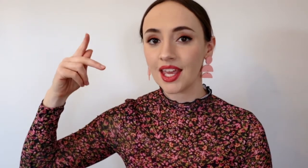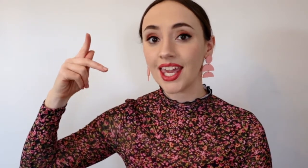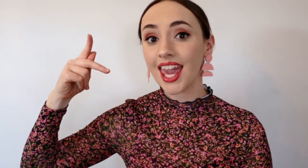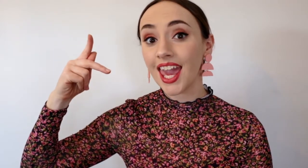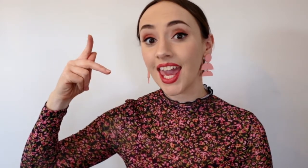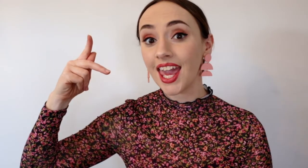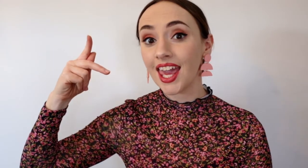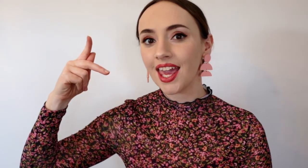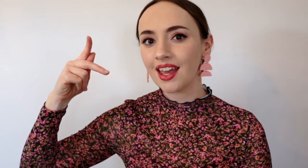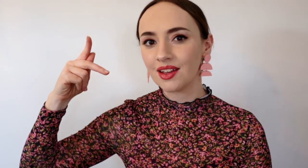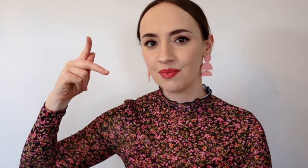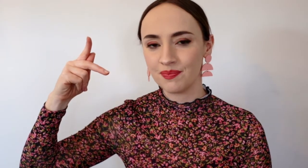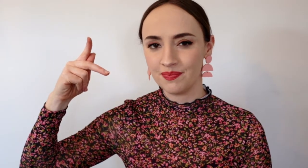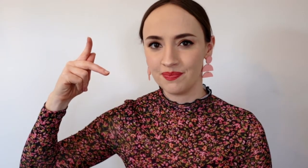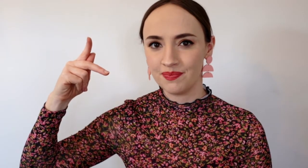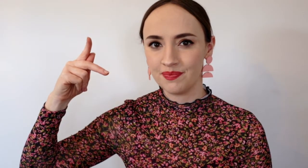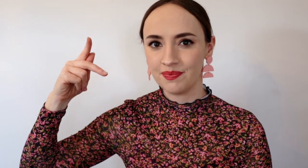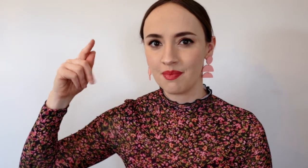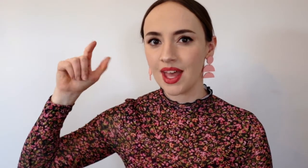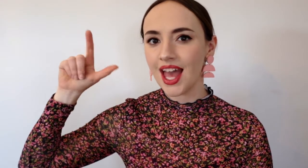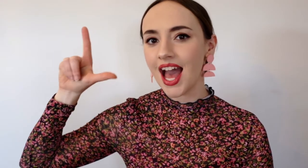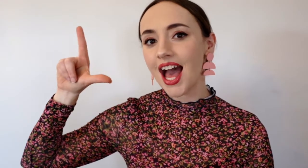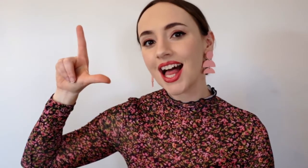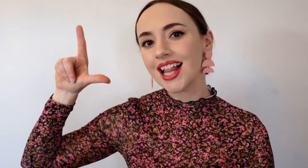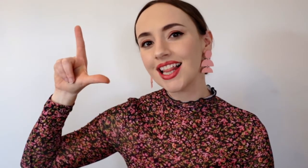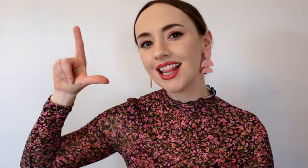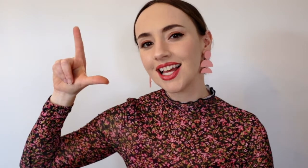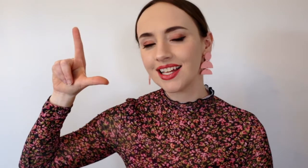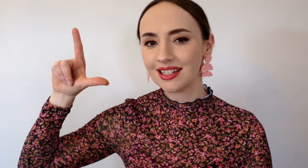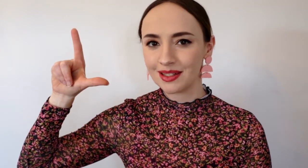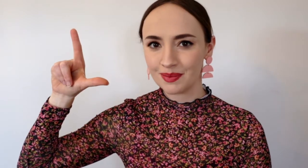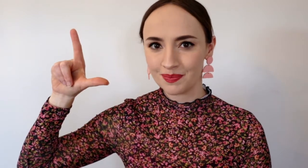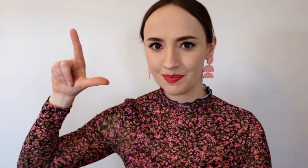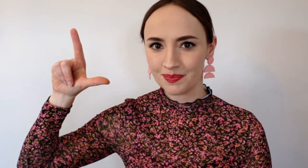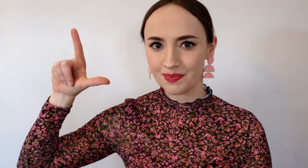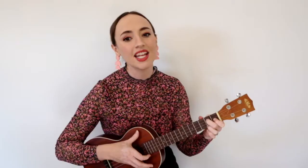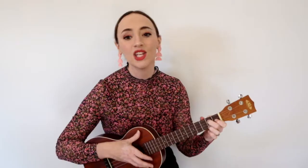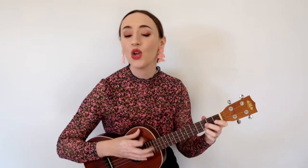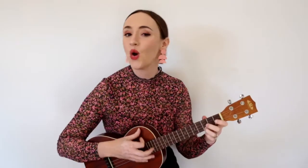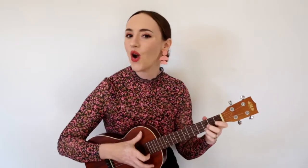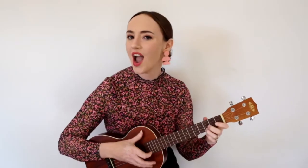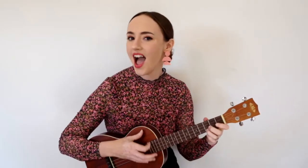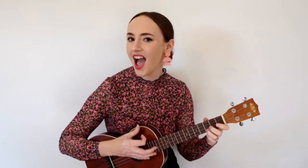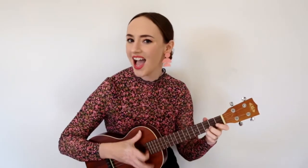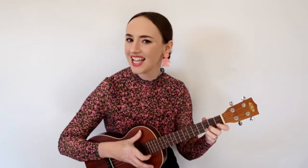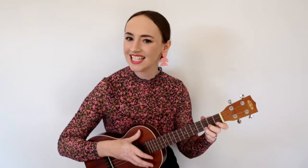K - You're so kissable. L - is the lovelight in your eyes